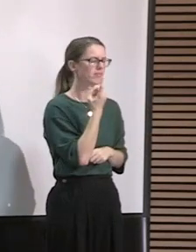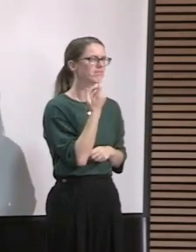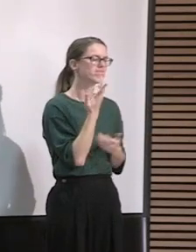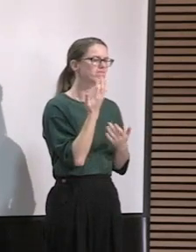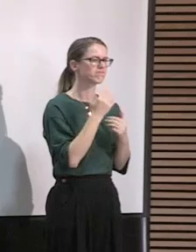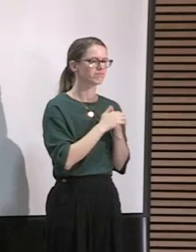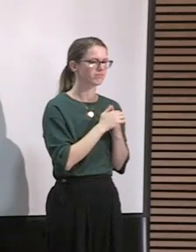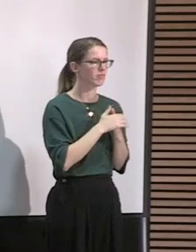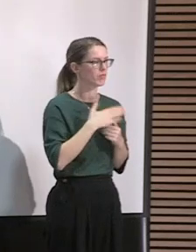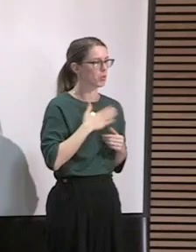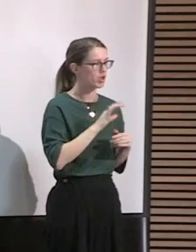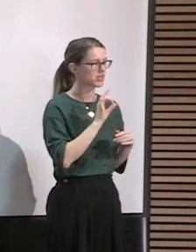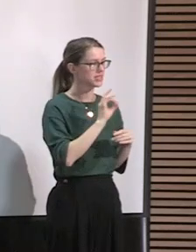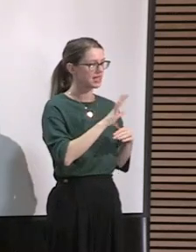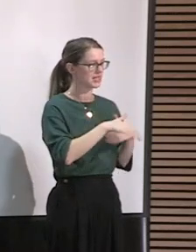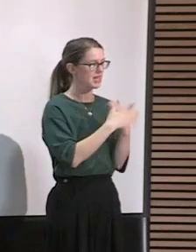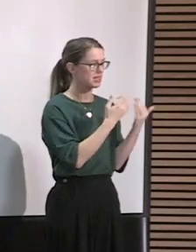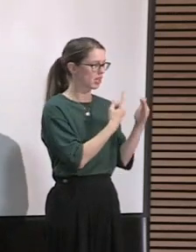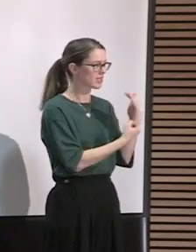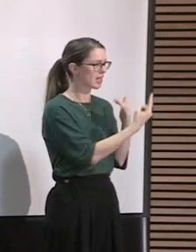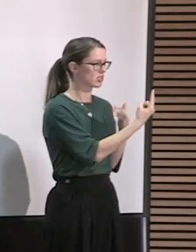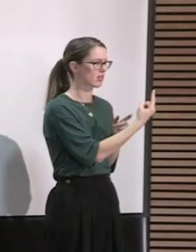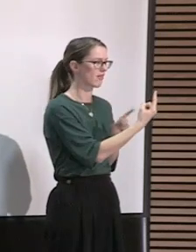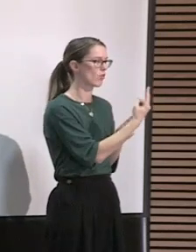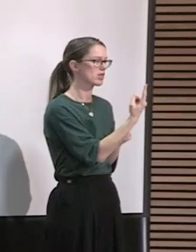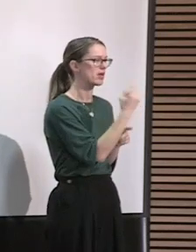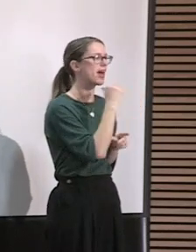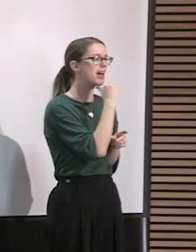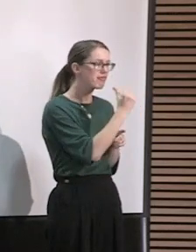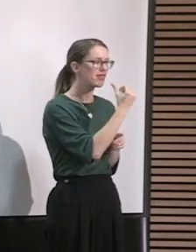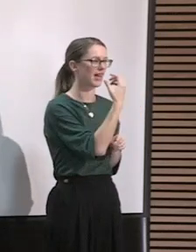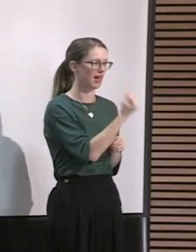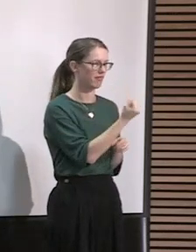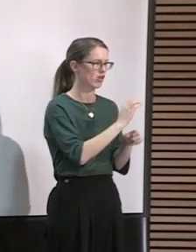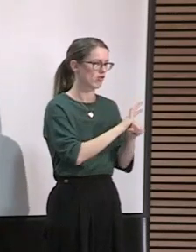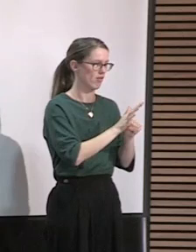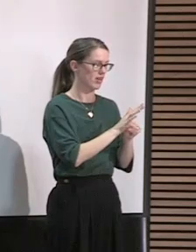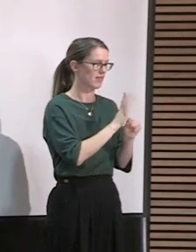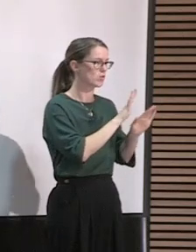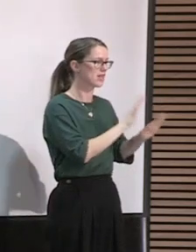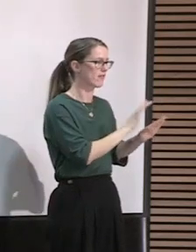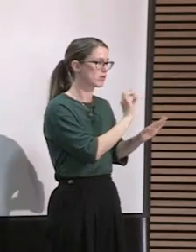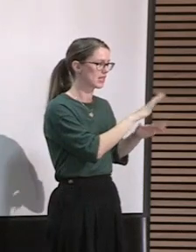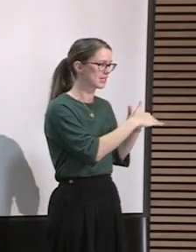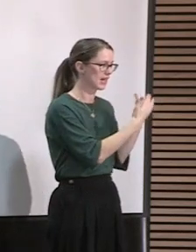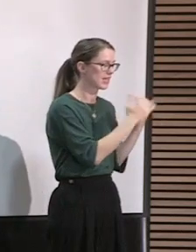Yes. One of the things to keep in mind - if somebody - we look for 10